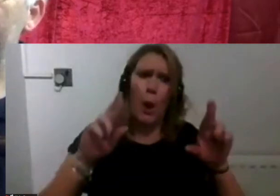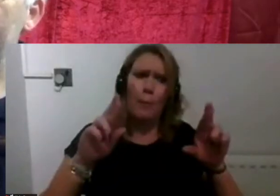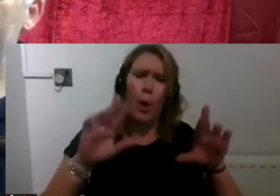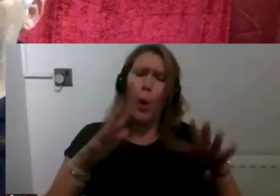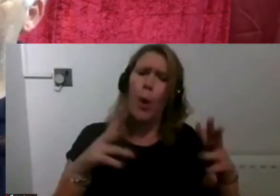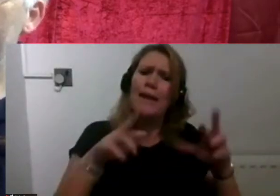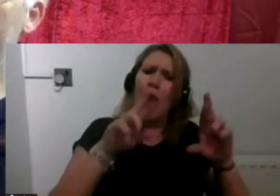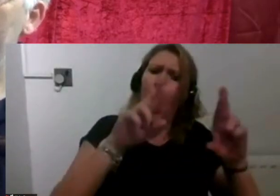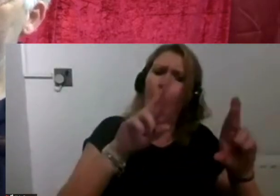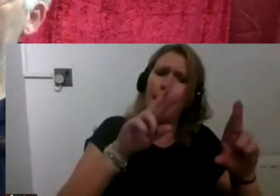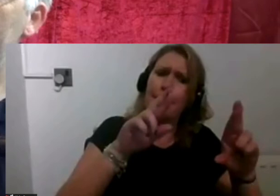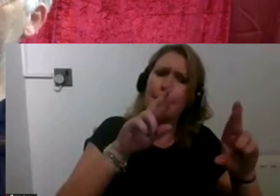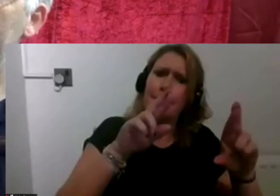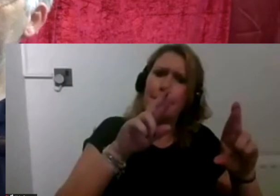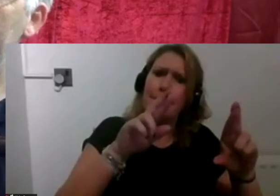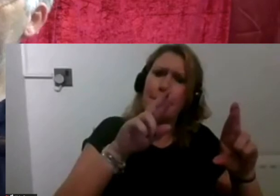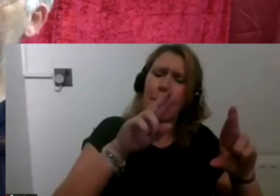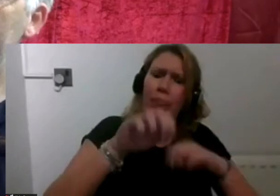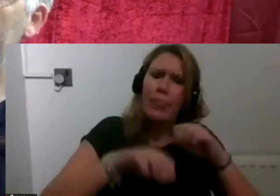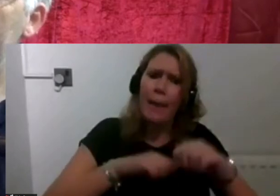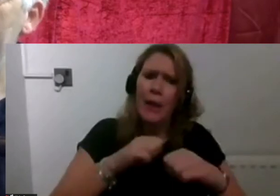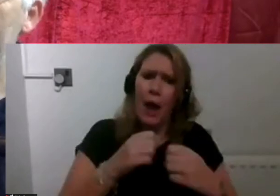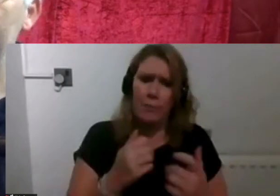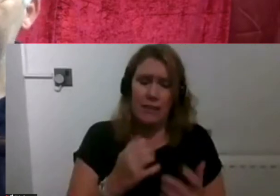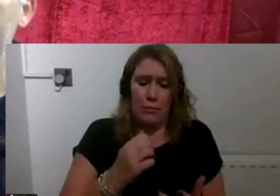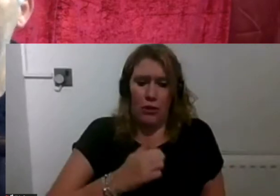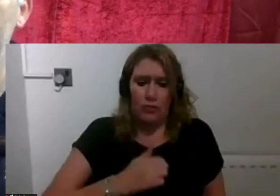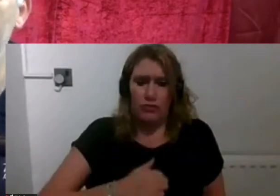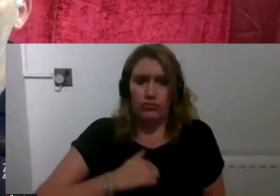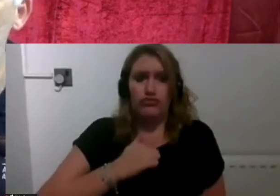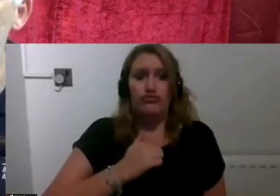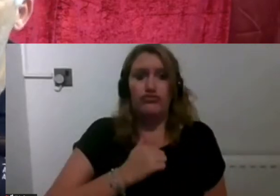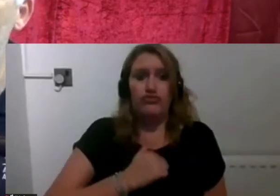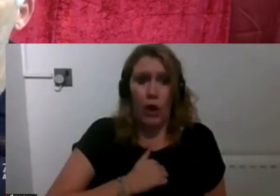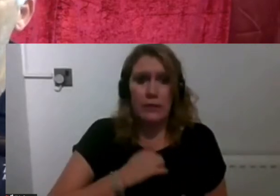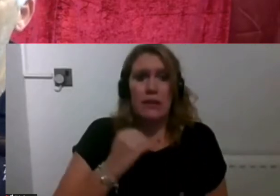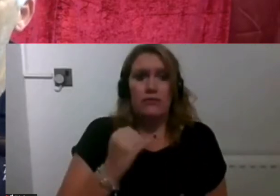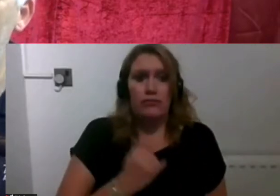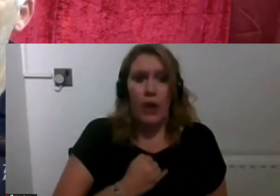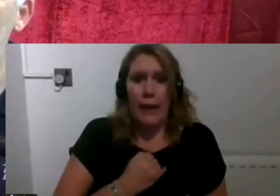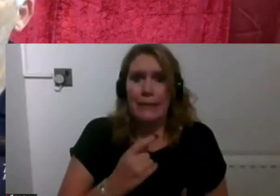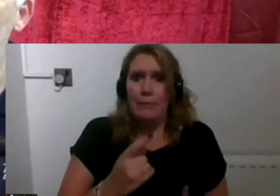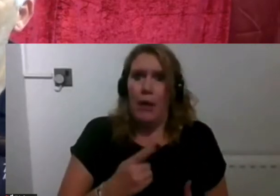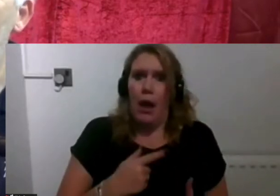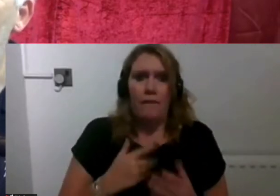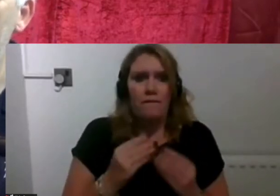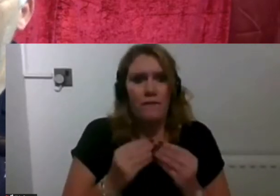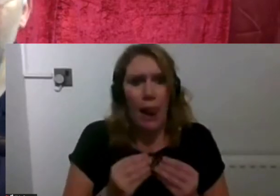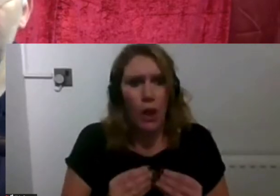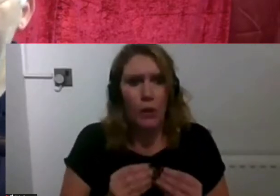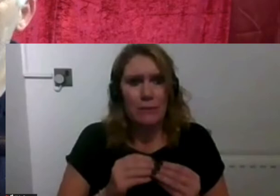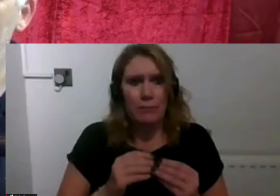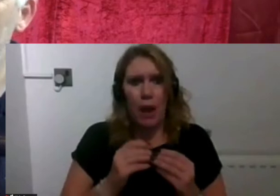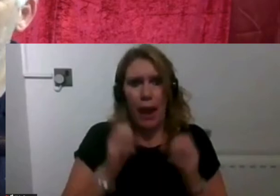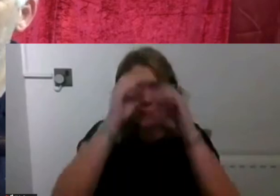Flames my conscience, My sentience, my aspirations, My morality Yet hope needs a fuel,